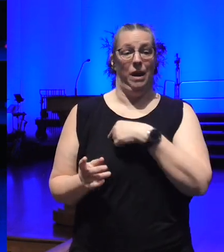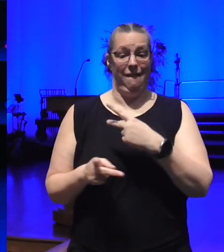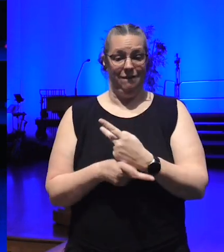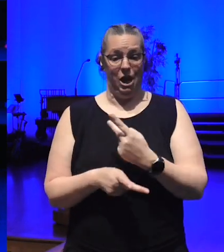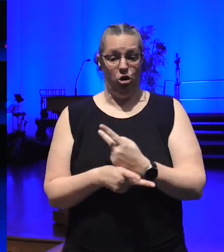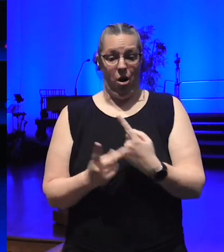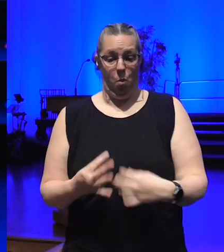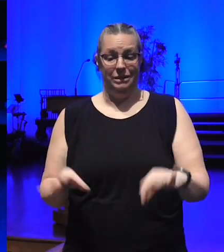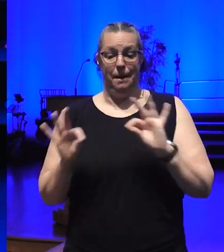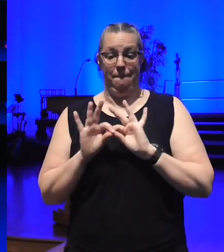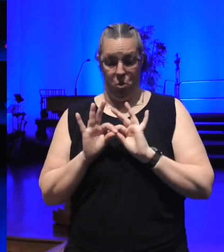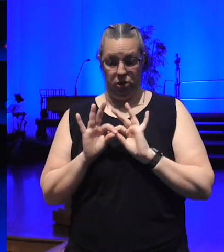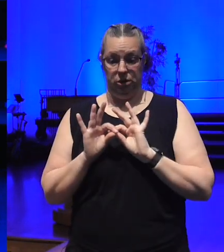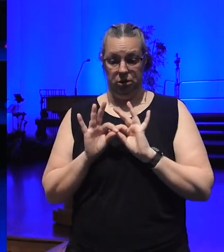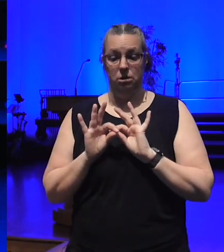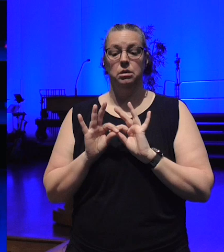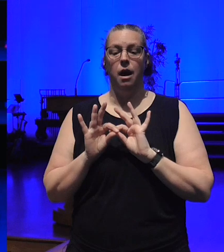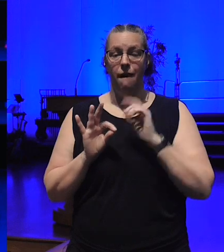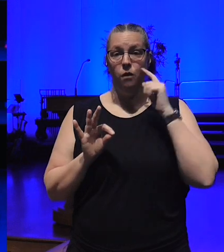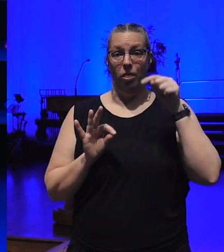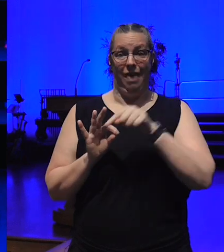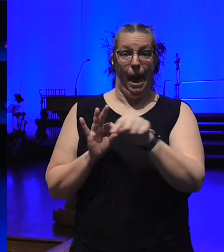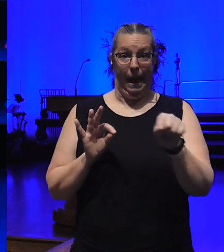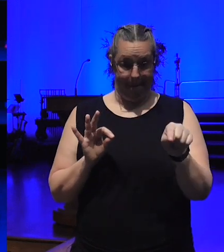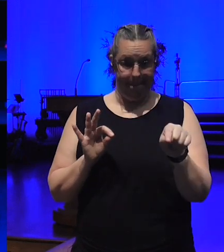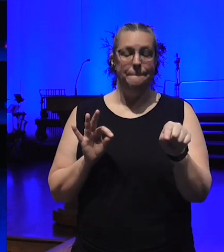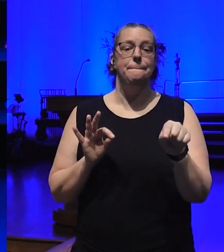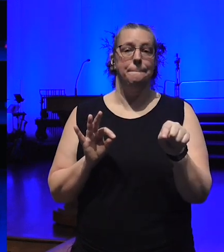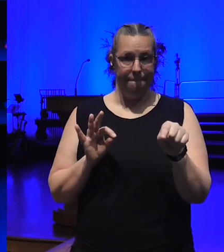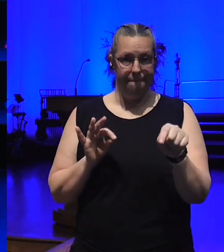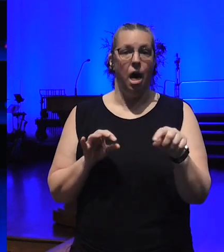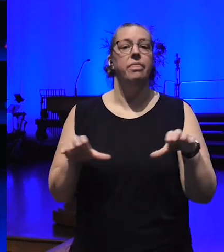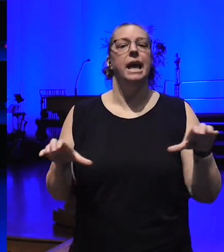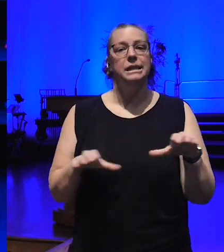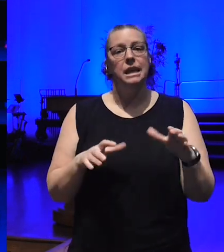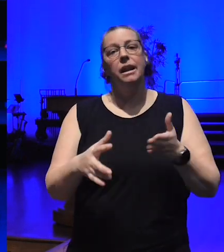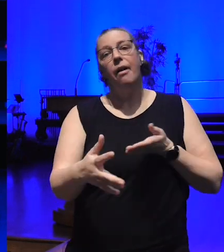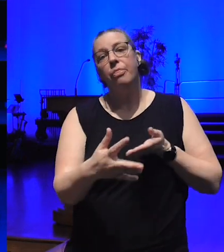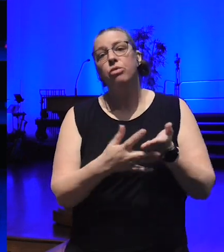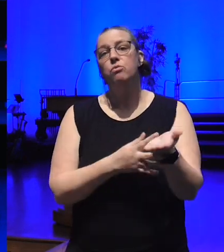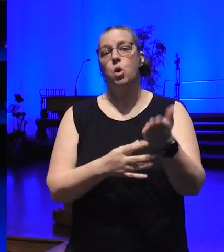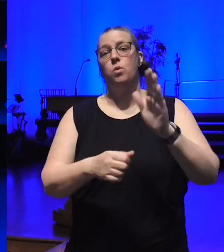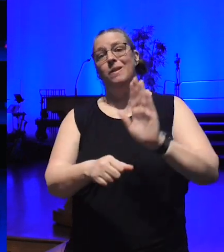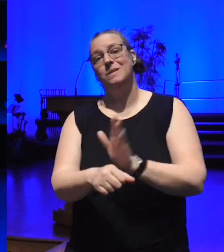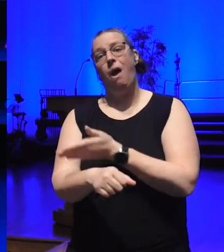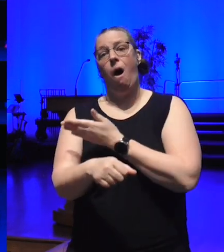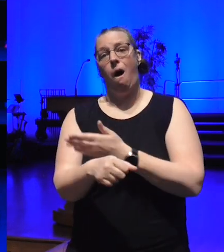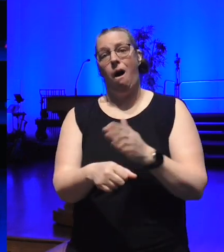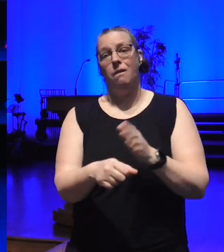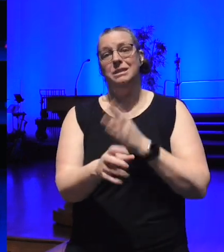that's important and for them they did it partially through the songs that they created